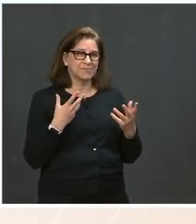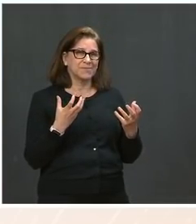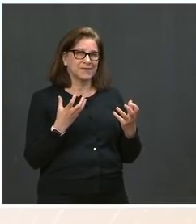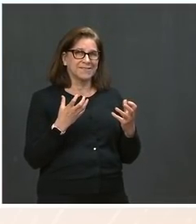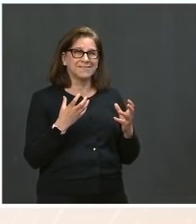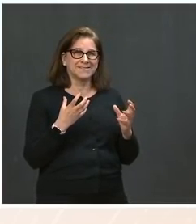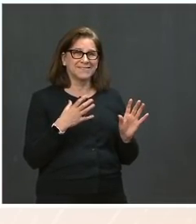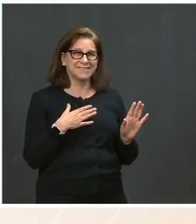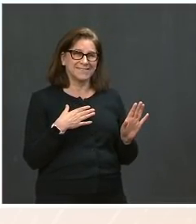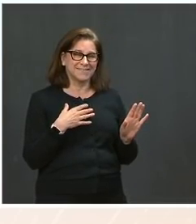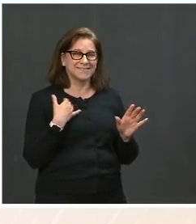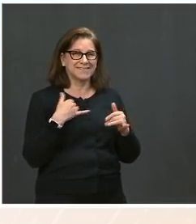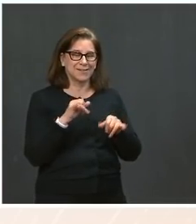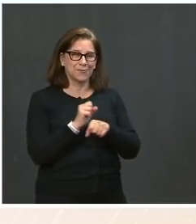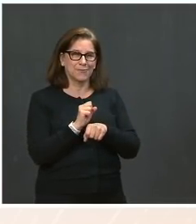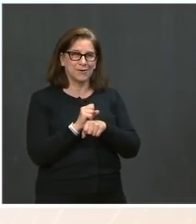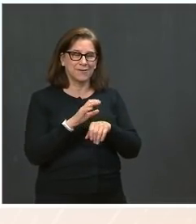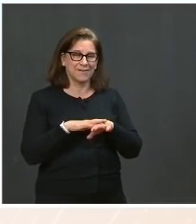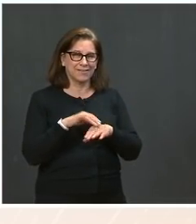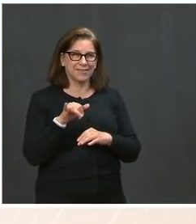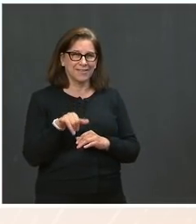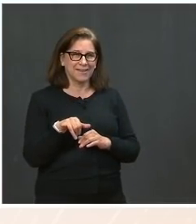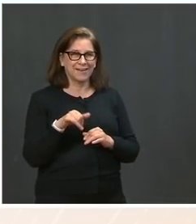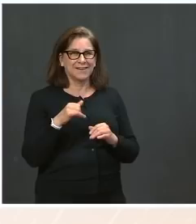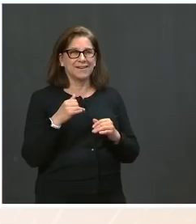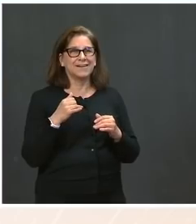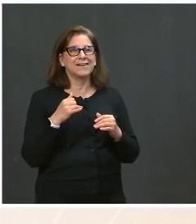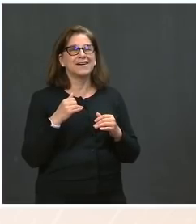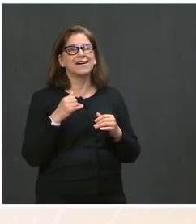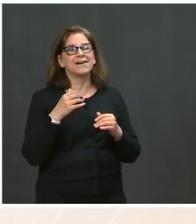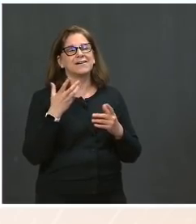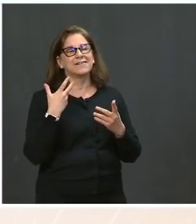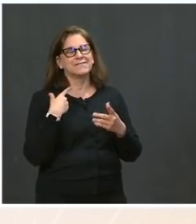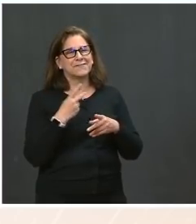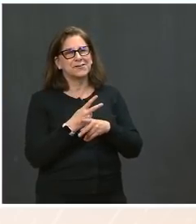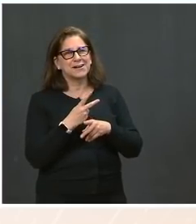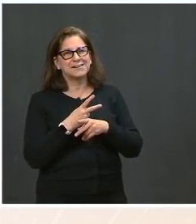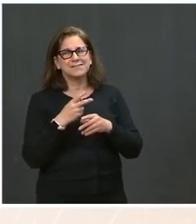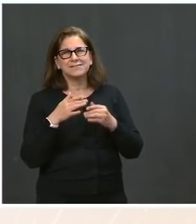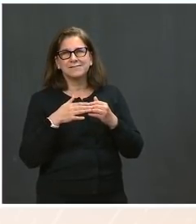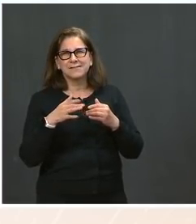and finalizing the date, the logistics. The President remains committed to delivering a joint session.